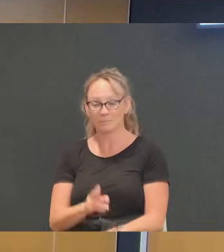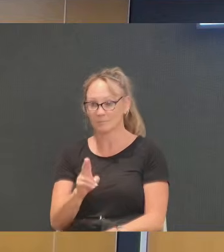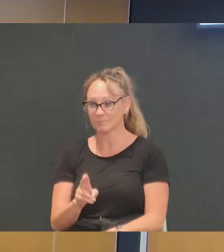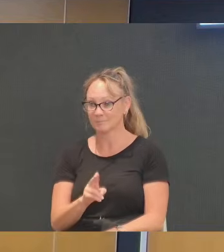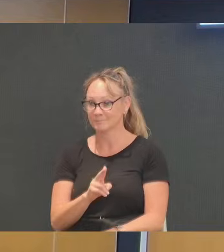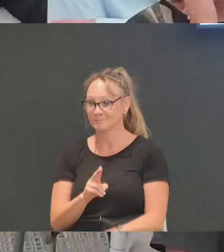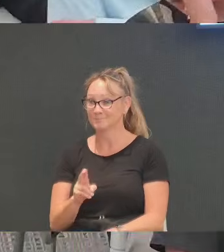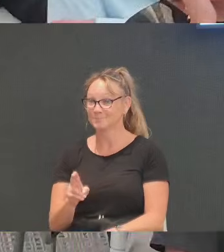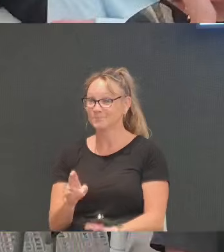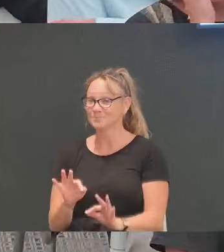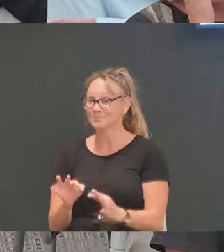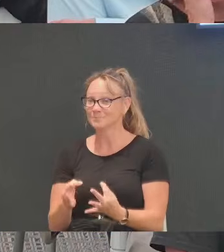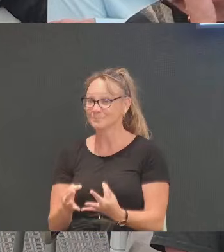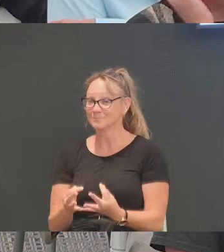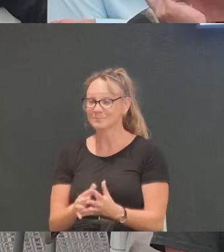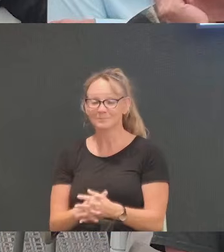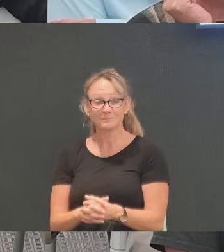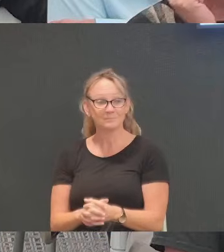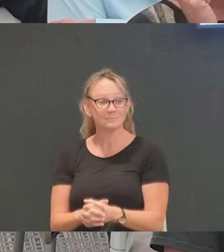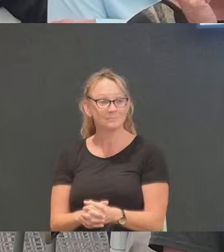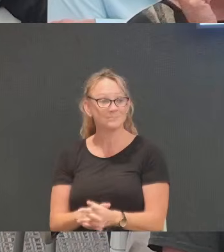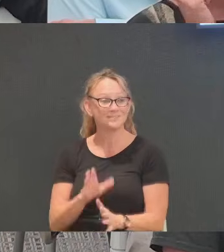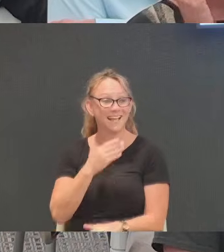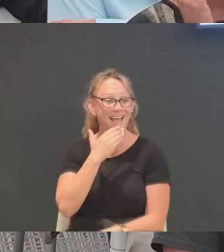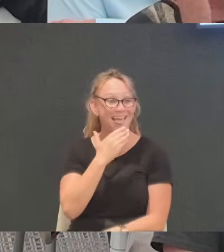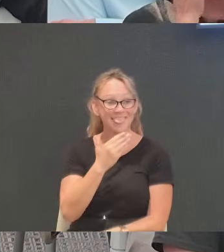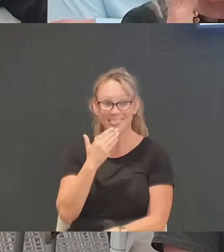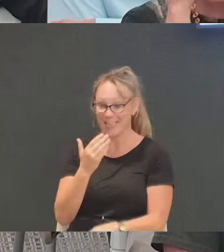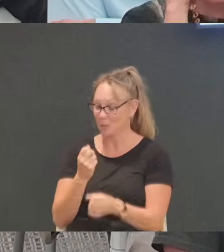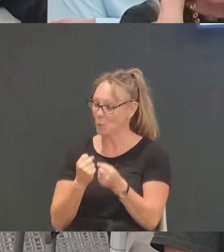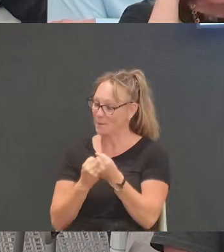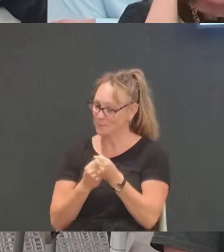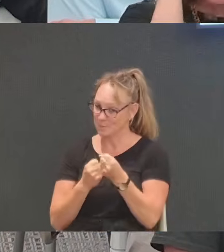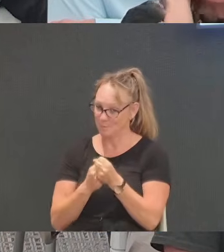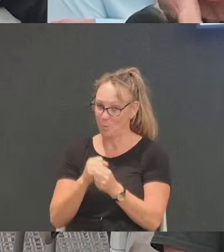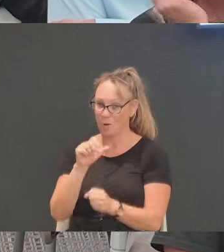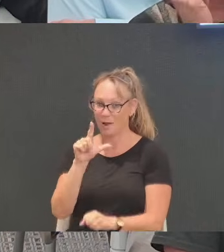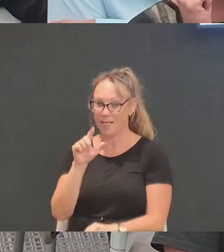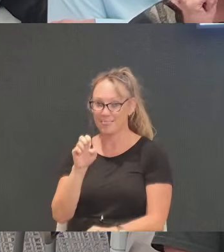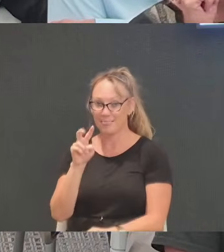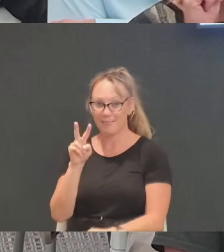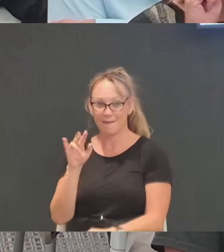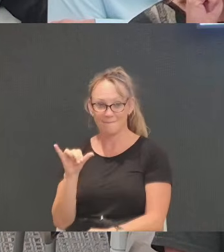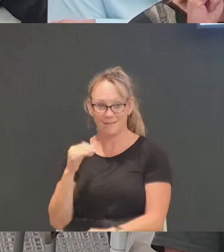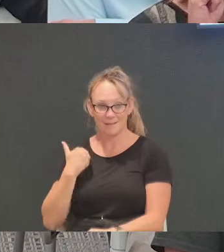Hello. Um, thank you for being here. I'm here for support of the levy. U, my name is Sarah Reece. I